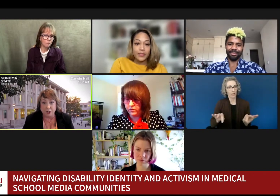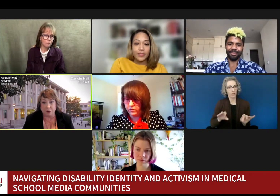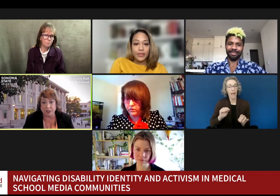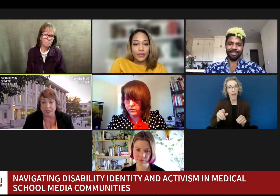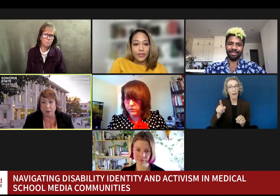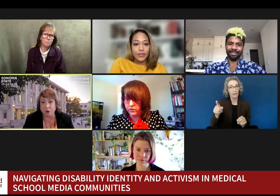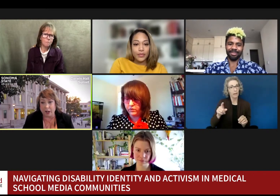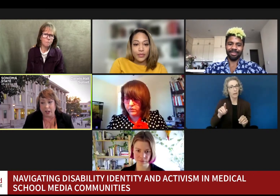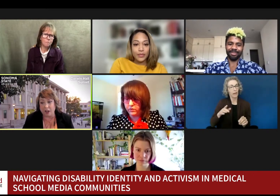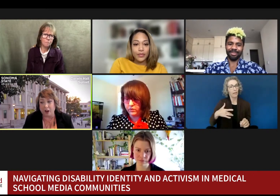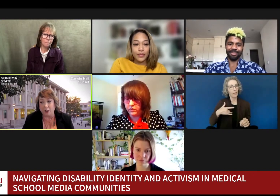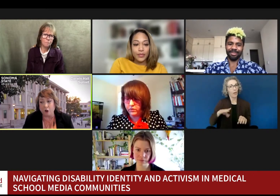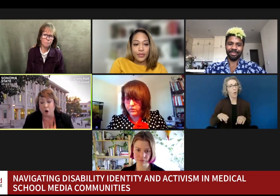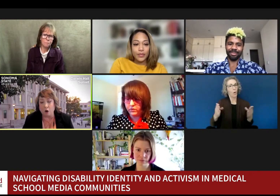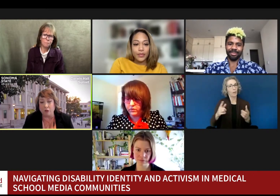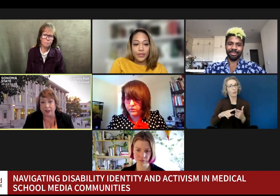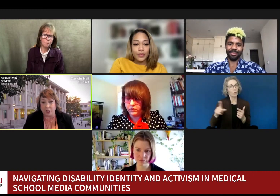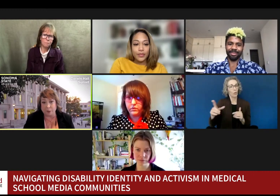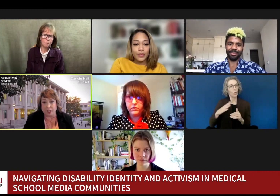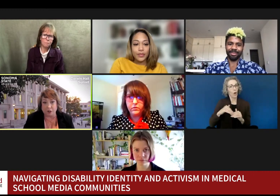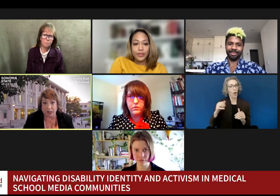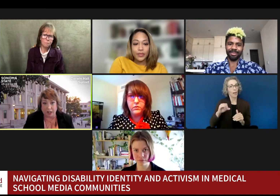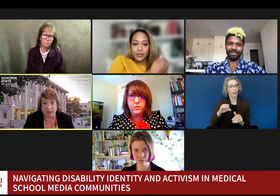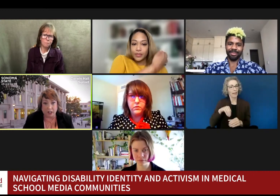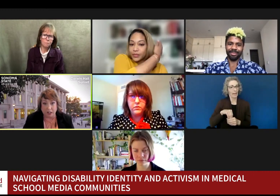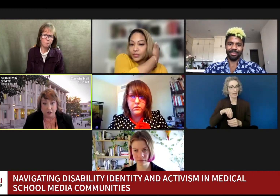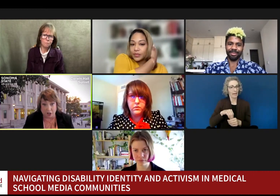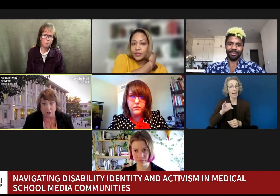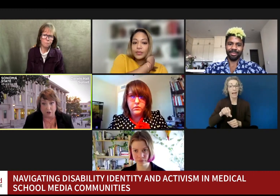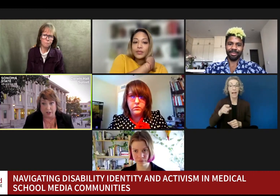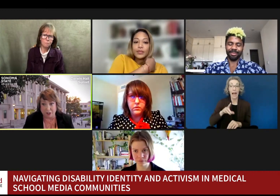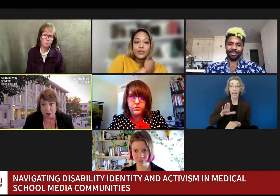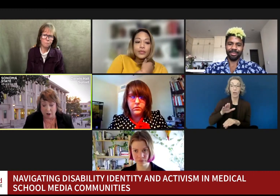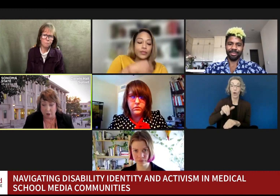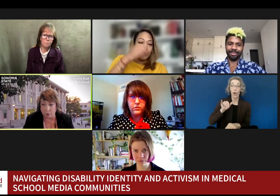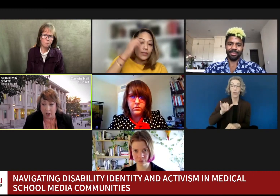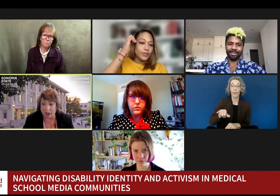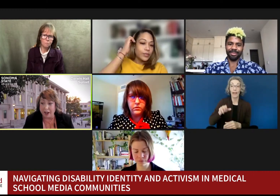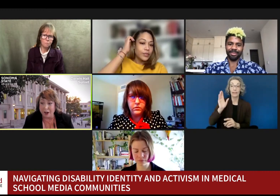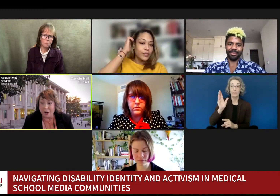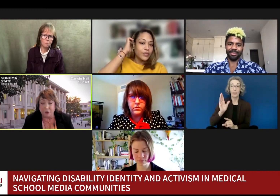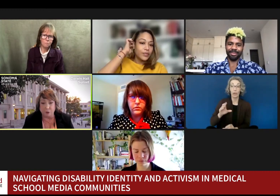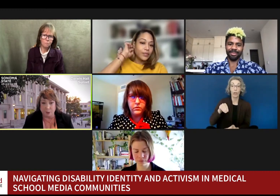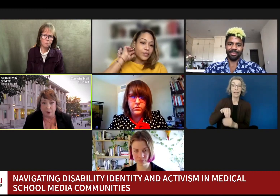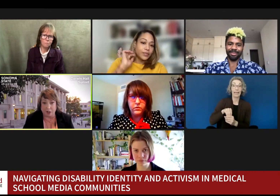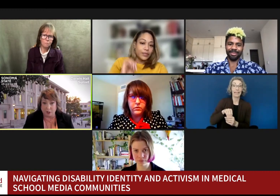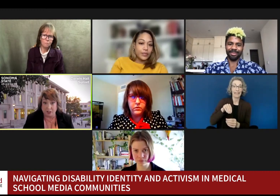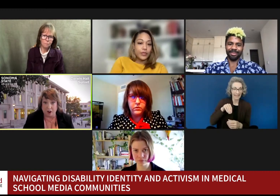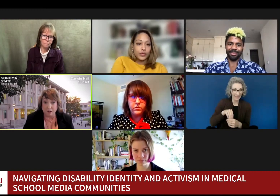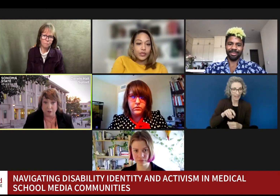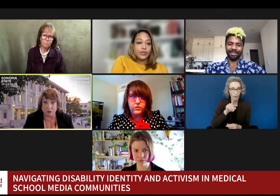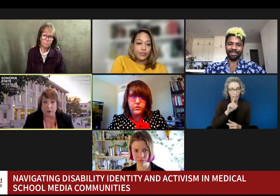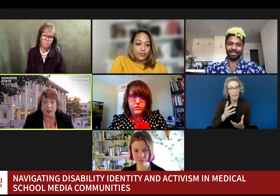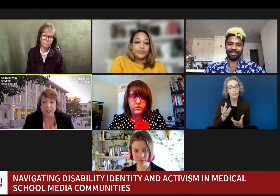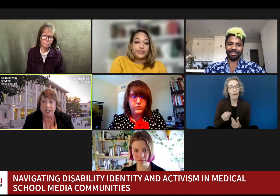The example I gave, I called that speaker in a gentle and kind way, and the response was awful, right?